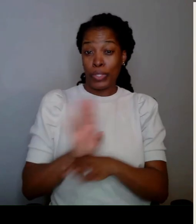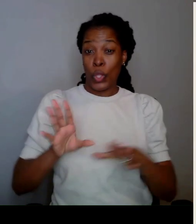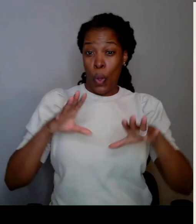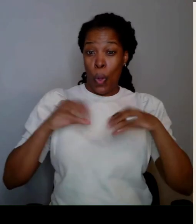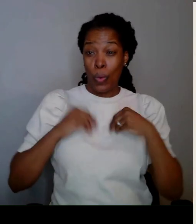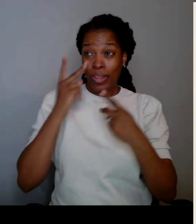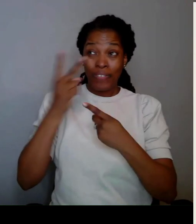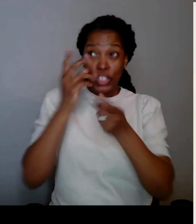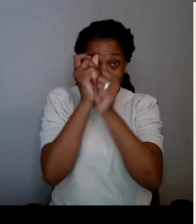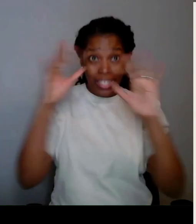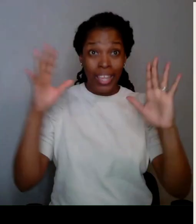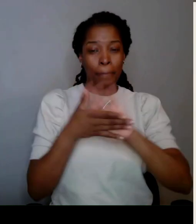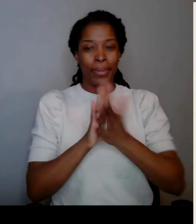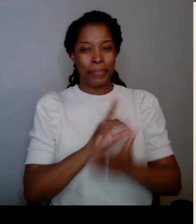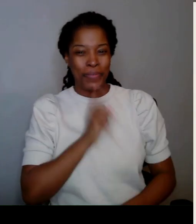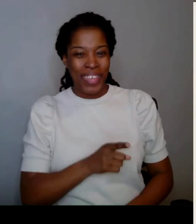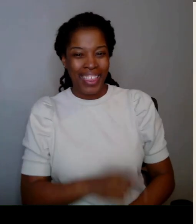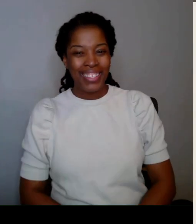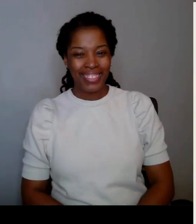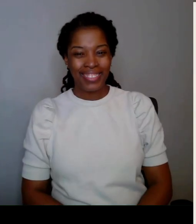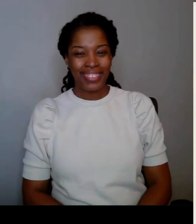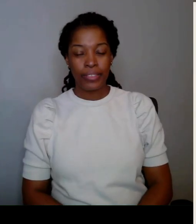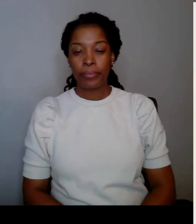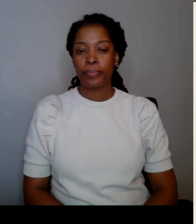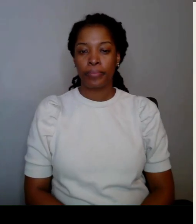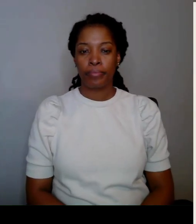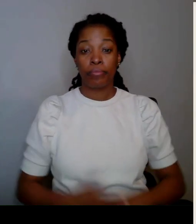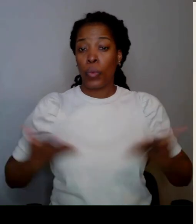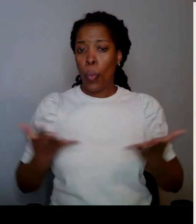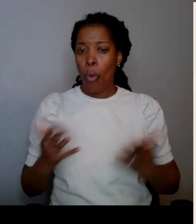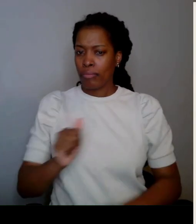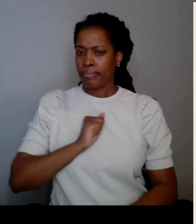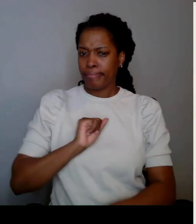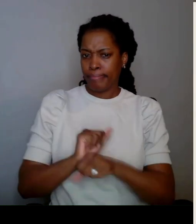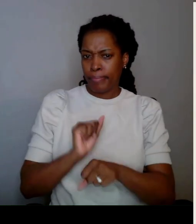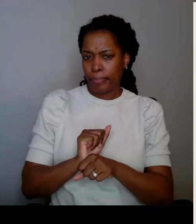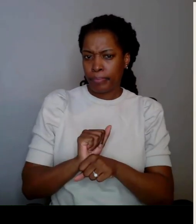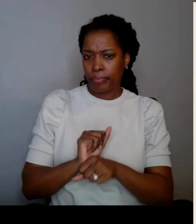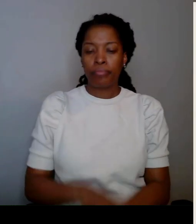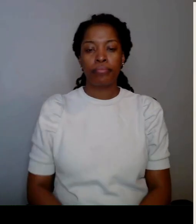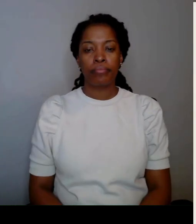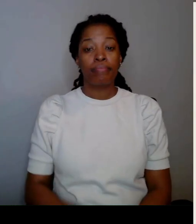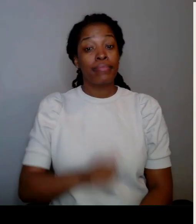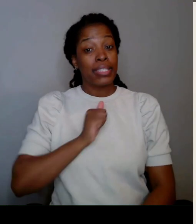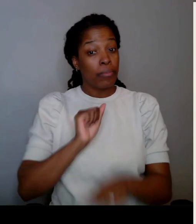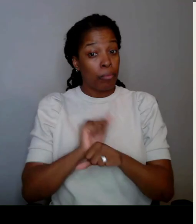What is self-employment? self-employment means working for yourself instead of having a boss.